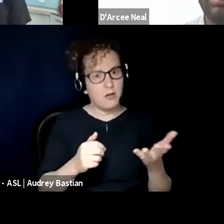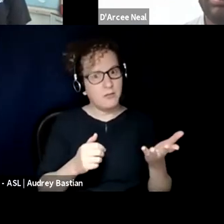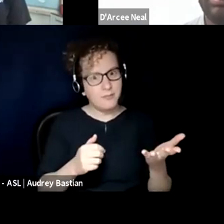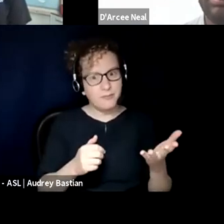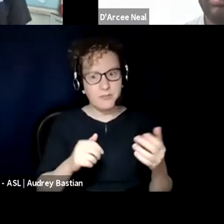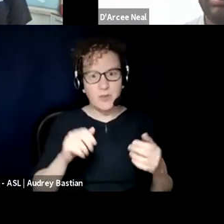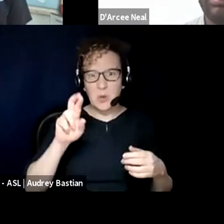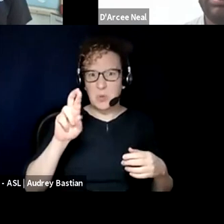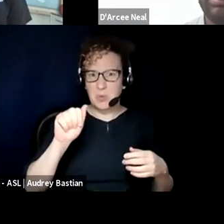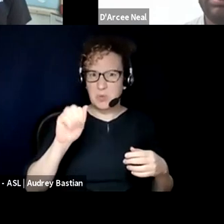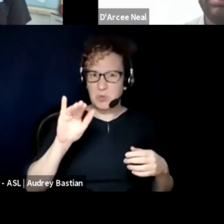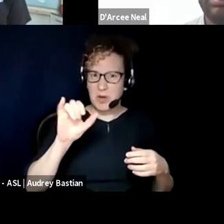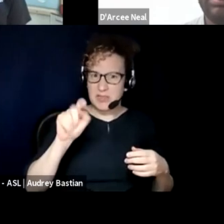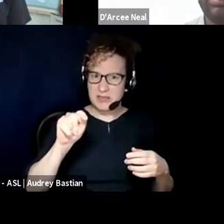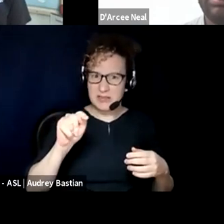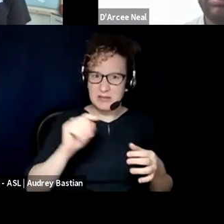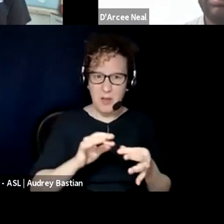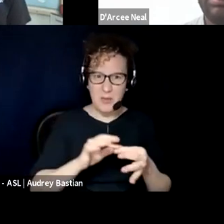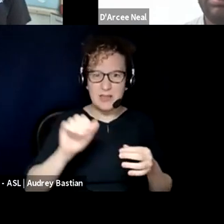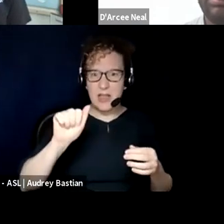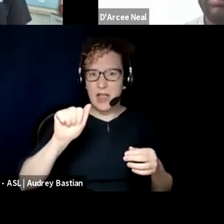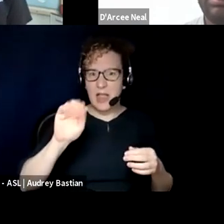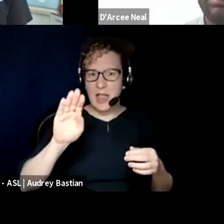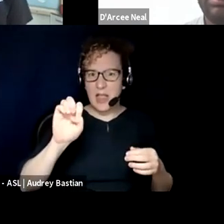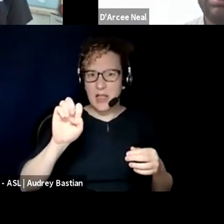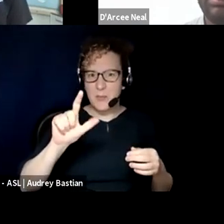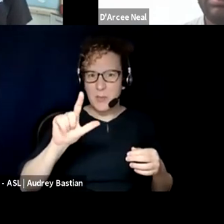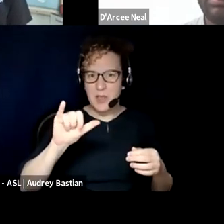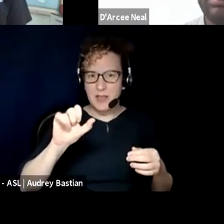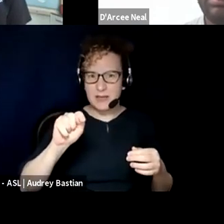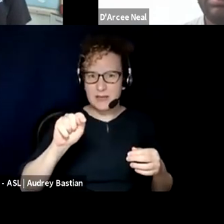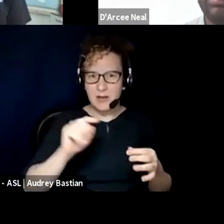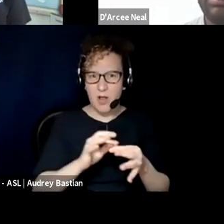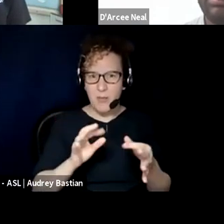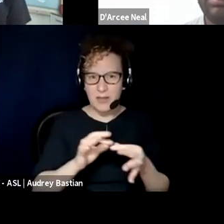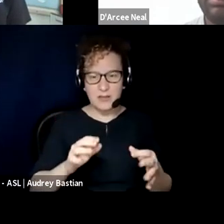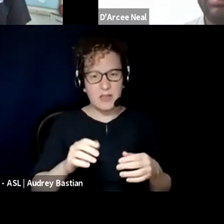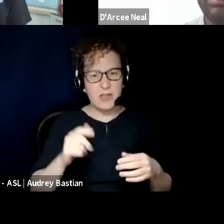comments. There were ableist comments obviously, gender-based comments.